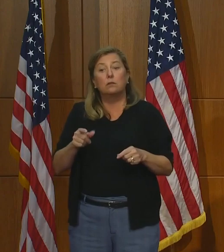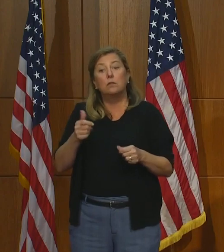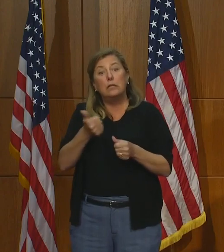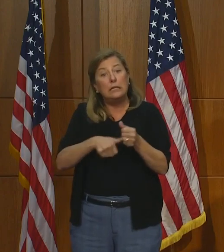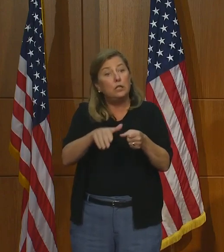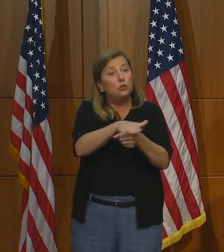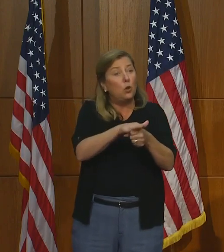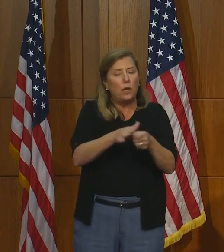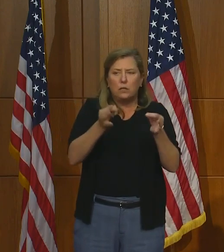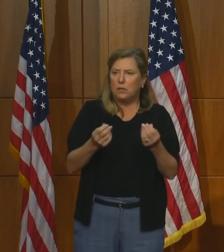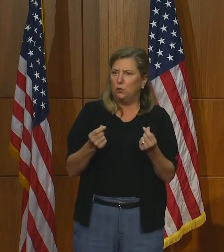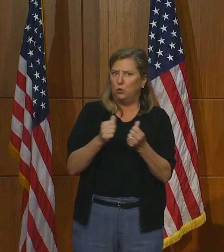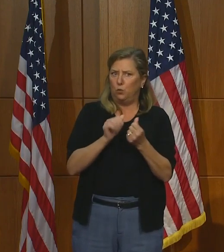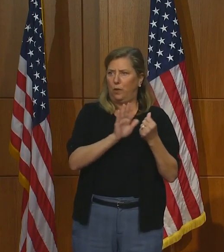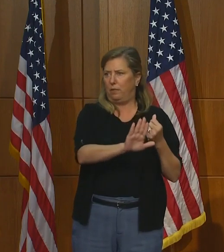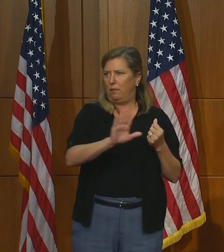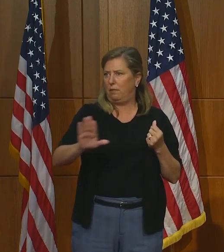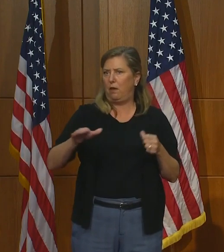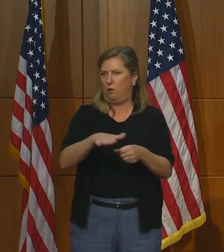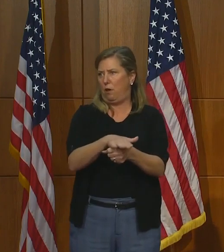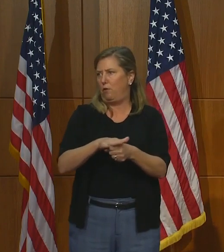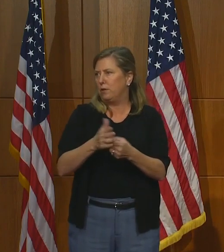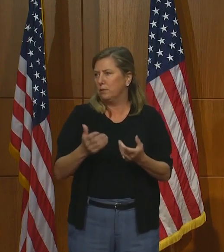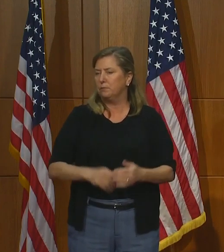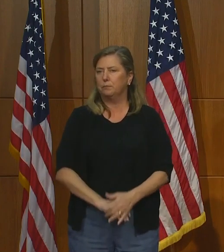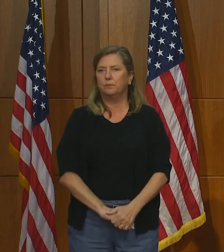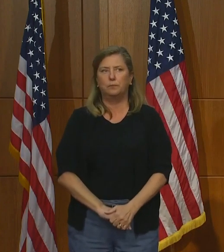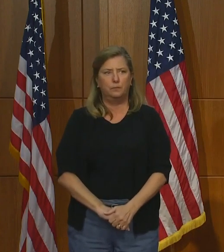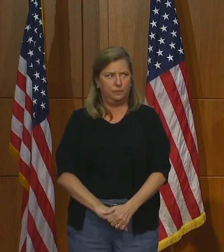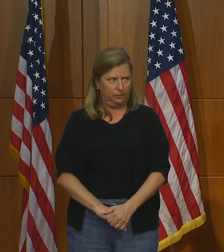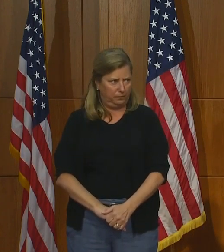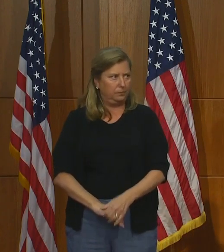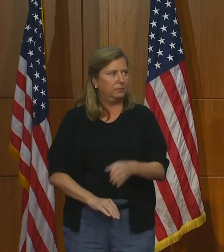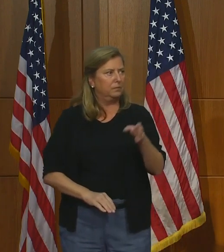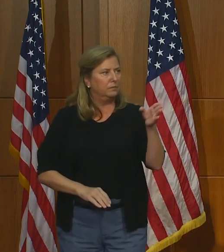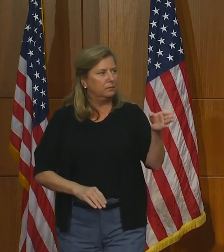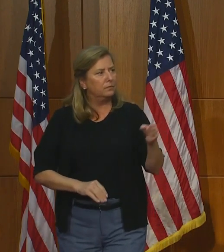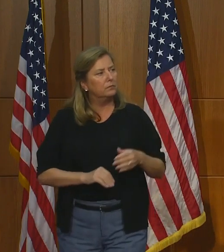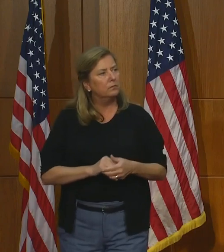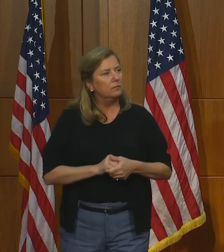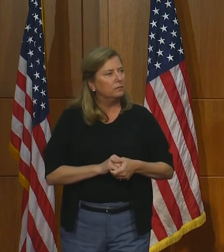AGREED ON TO ALLOW THE LOCALITIES TO MAKE DECISIONS